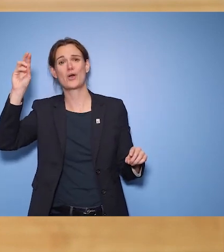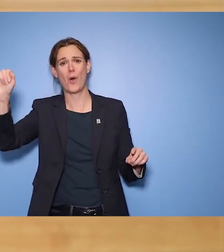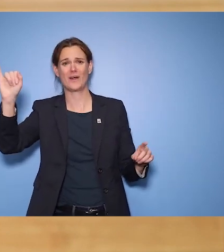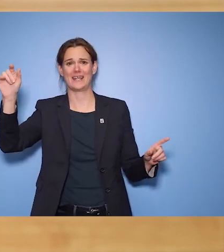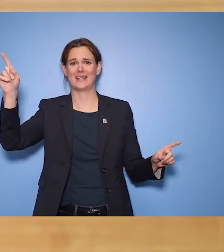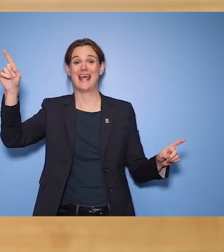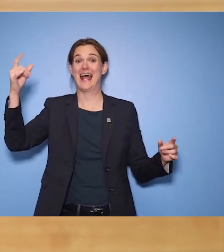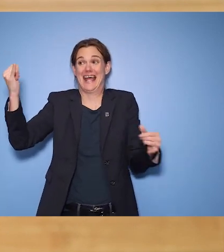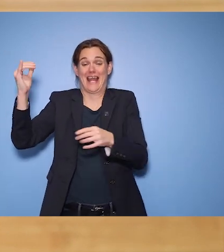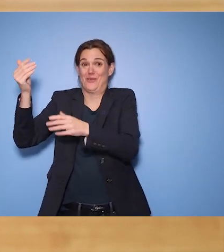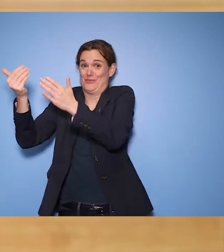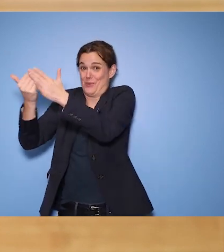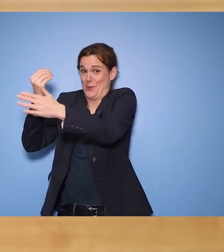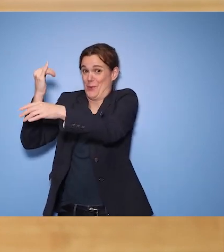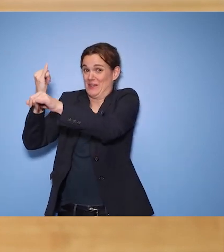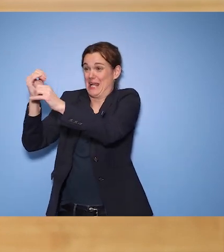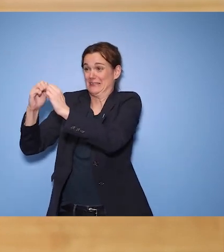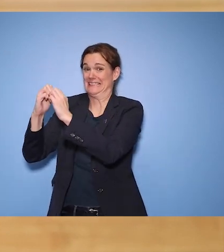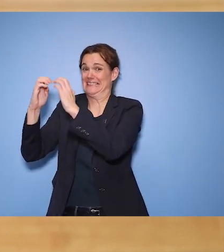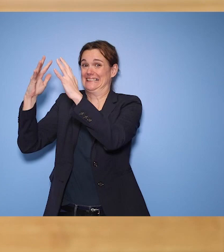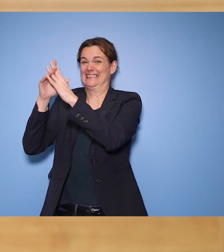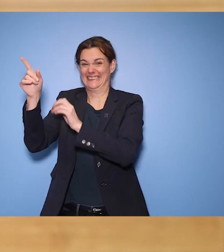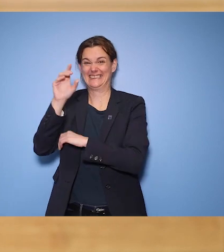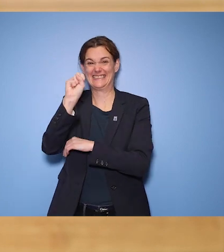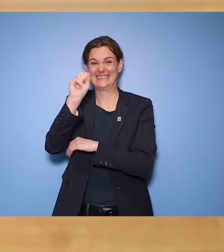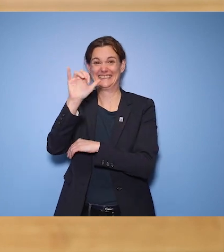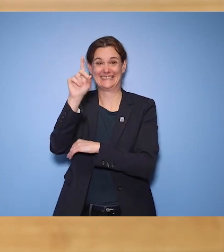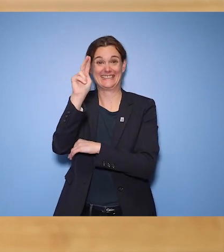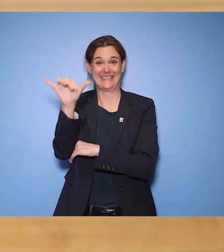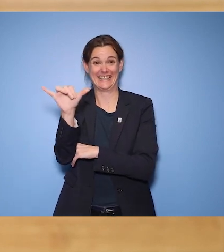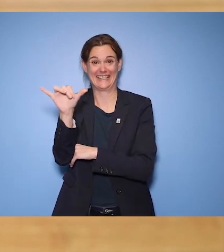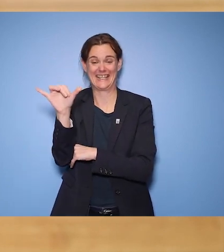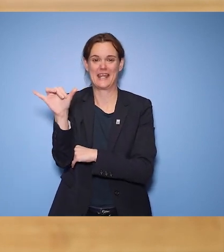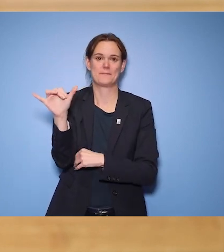start of an amazing new campus on the Sydney waterfront. We are a college with a dynamic